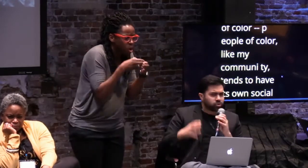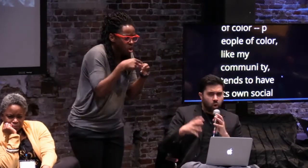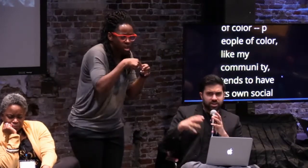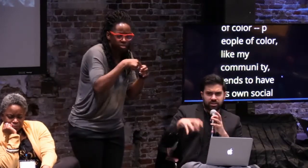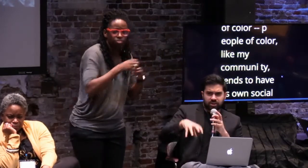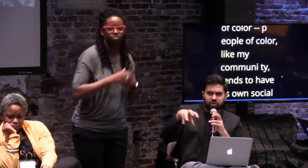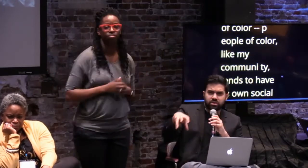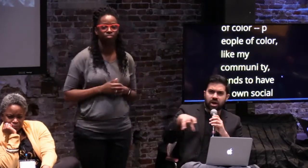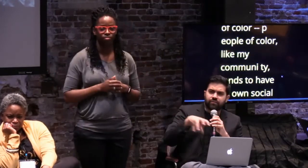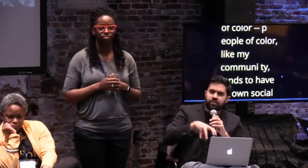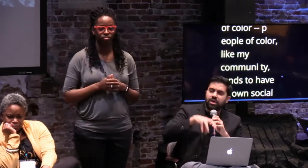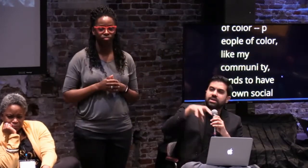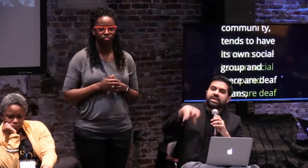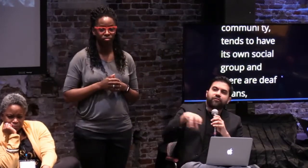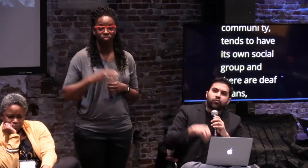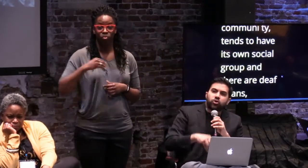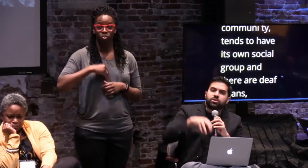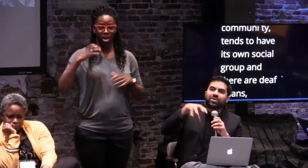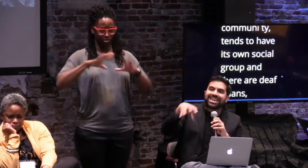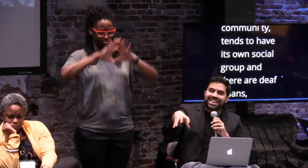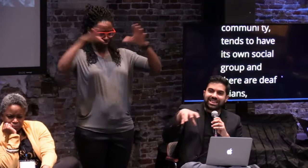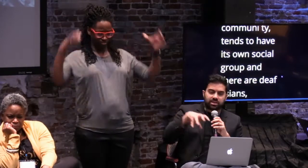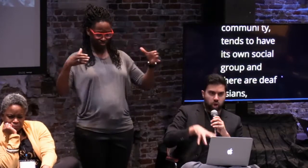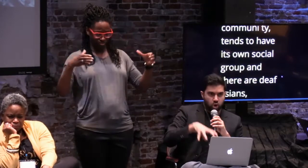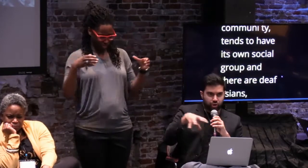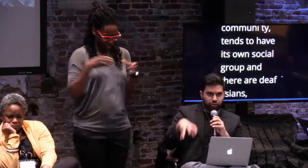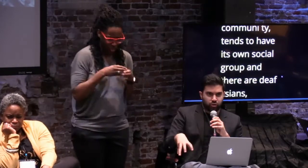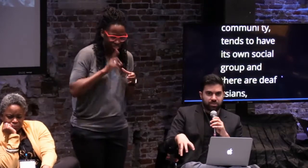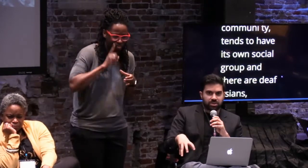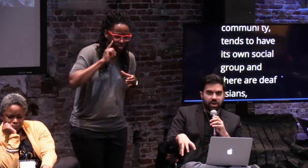There's all these different deaf groups within these larger groups.